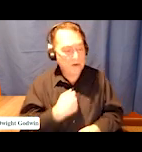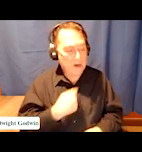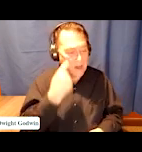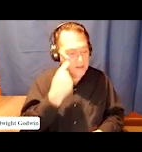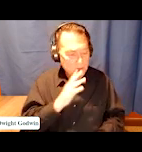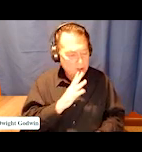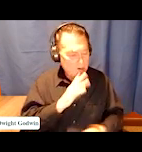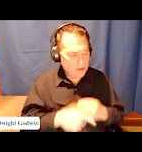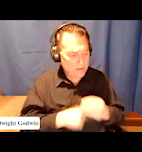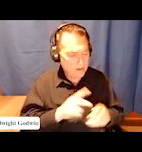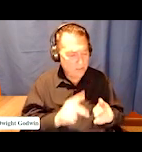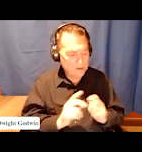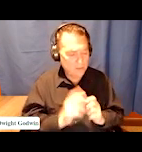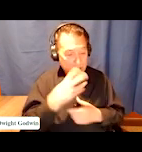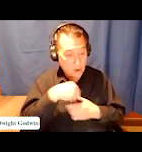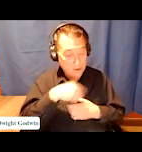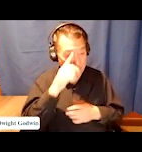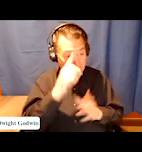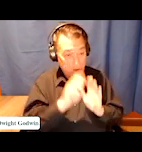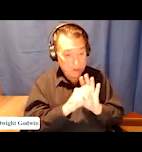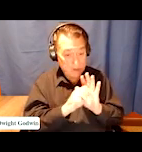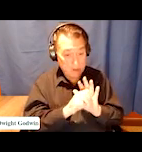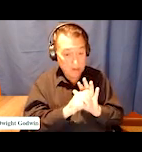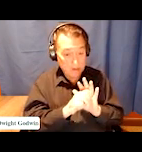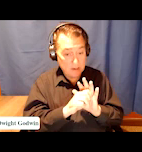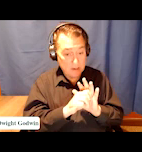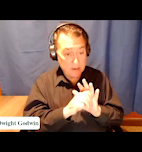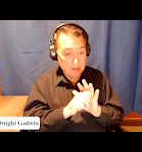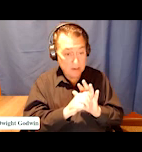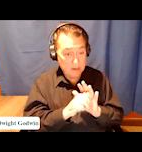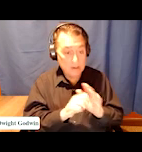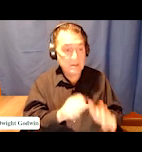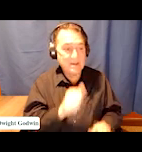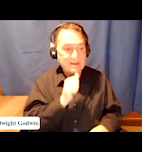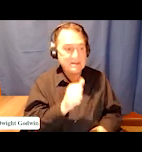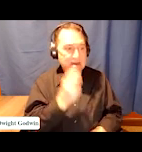someone with autism, for example, is stemming, then that's not seen as this odd or strange behavior